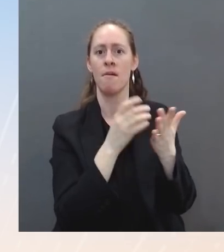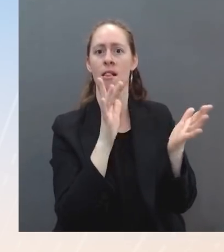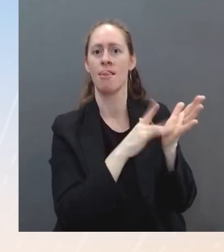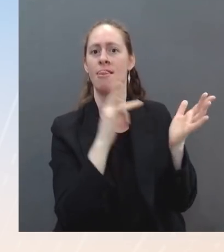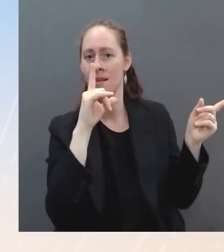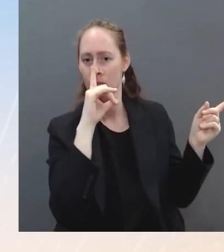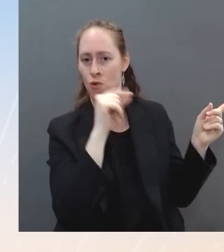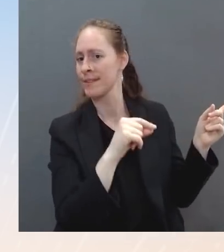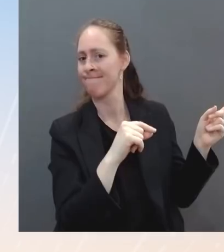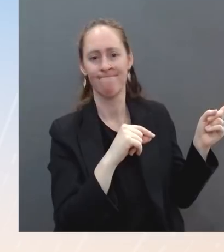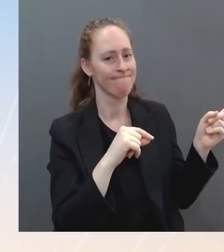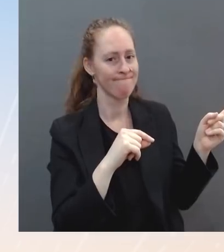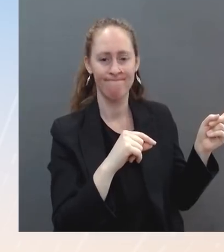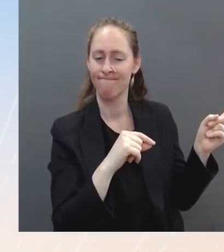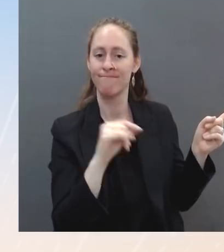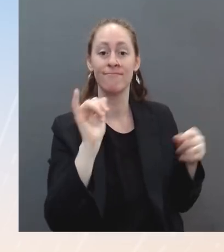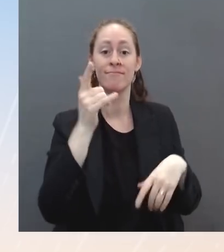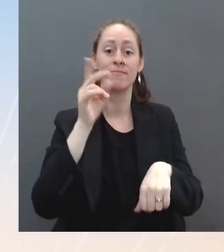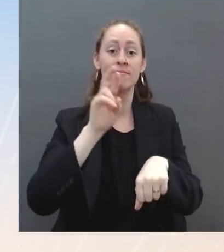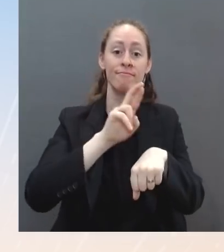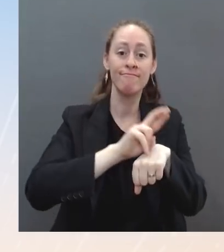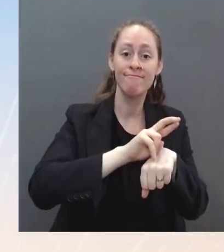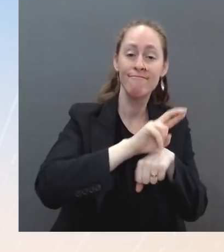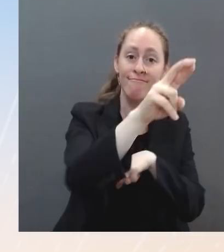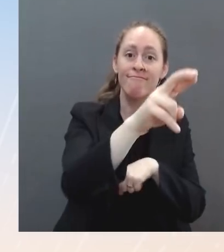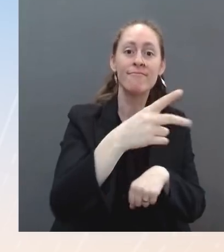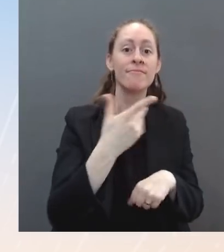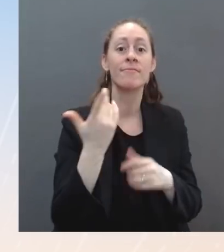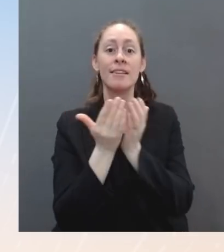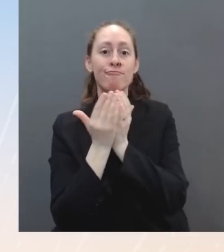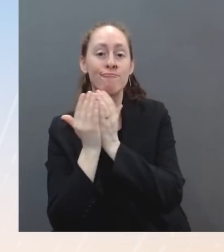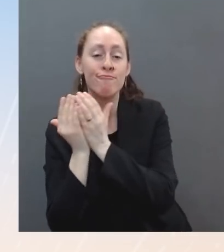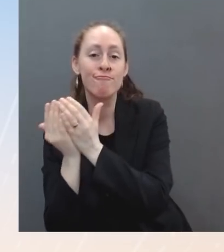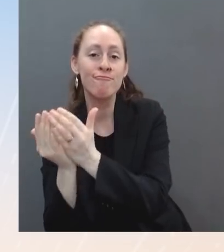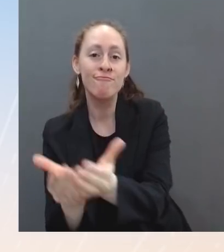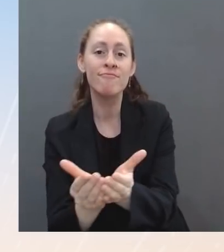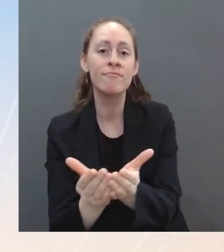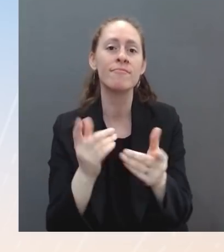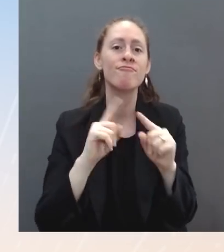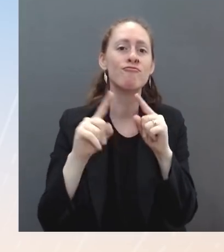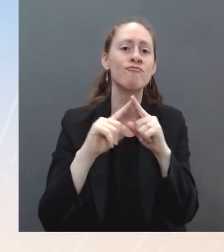the Commerce Department will also take further action to degrade Russia's defense, aerospace, and maritime sectors